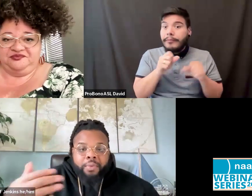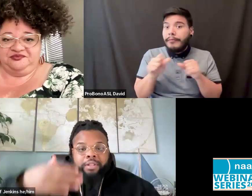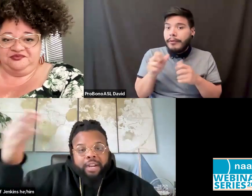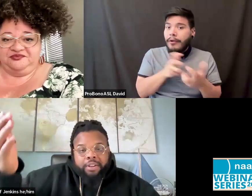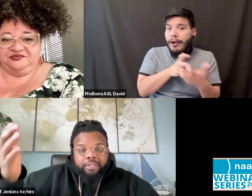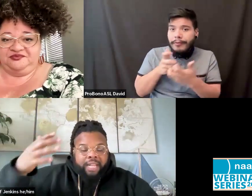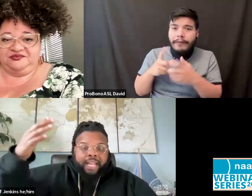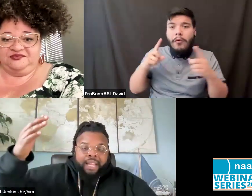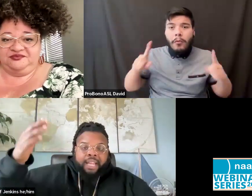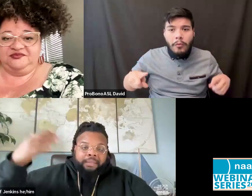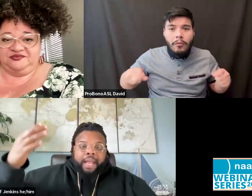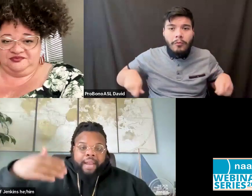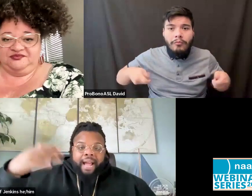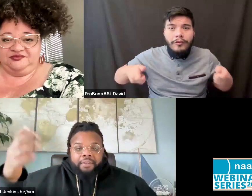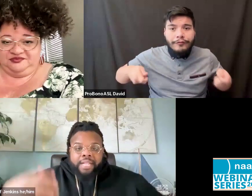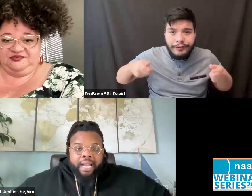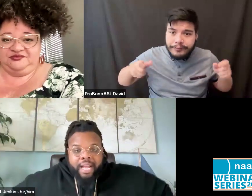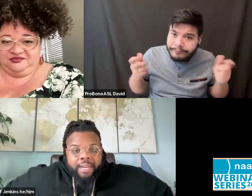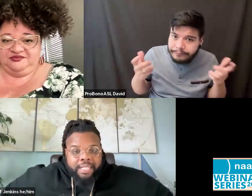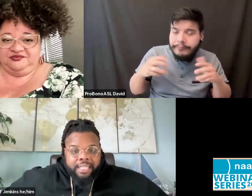Wheelchair users like to be able to have those kind of accommodations.